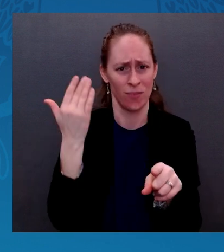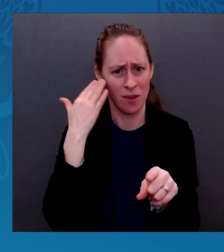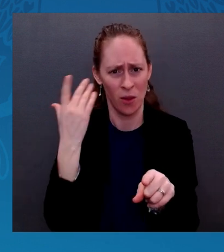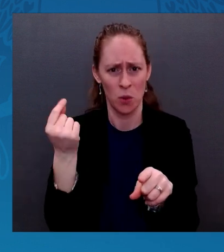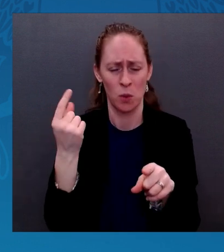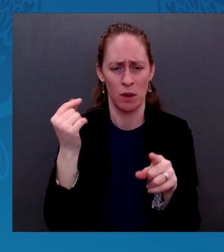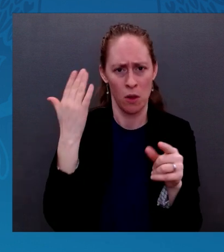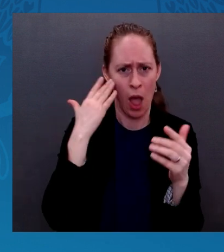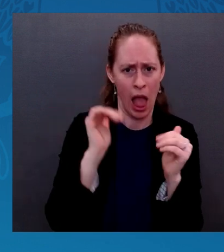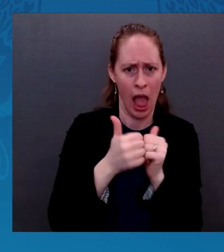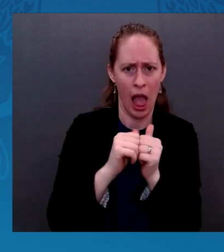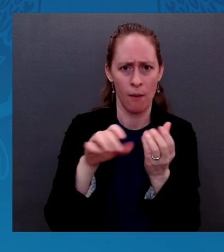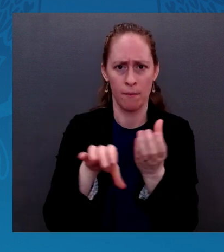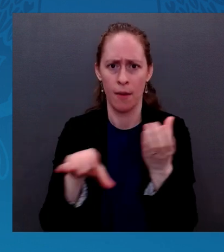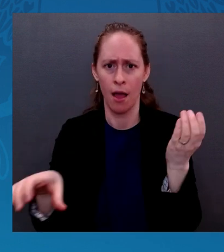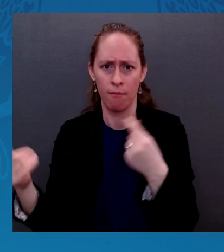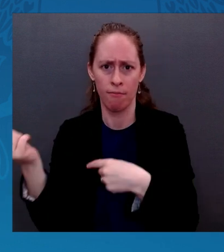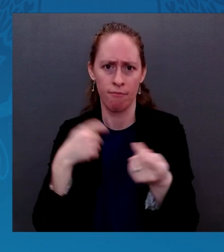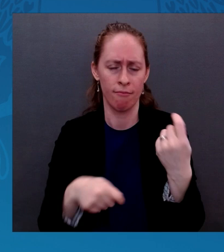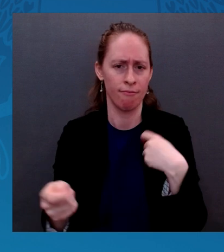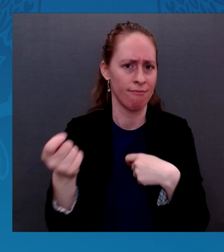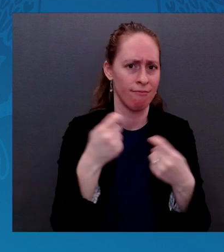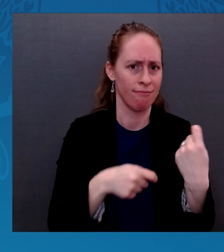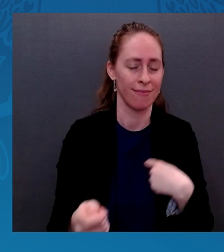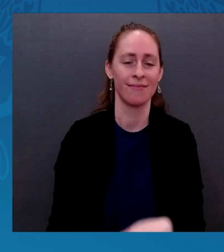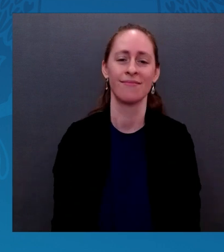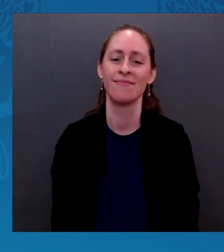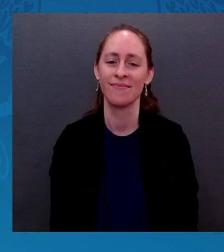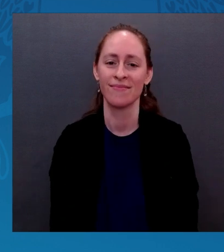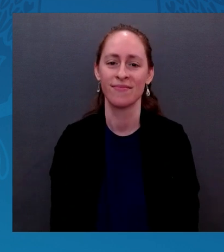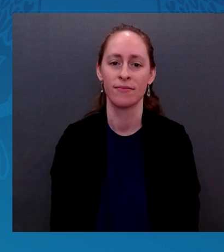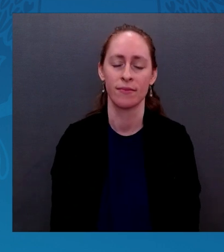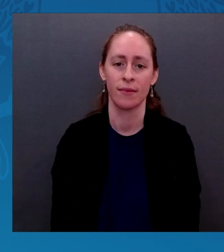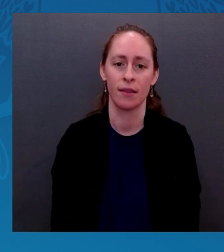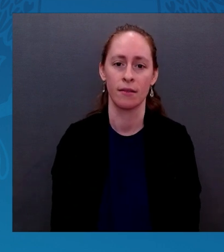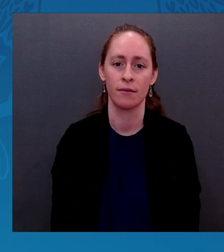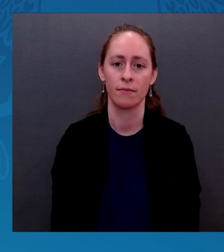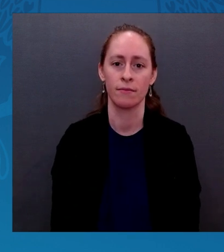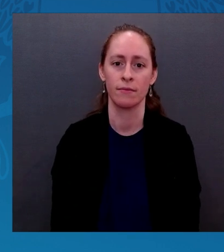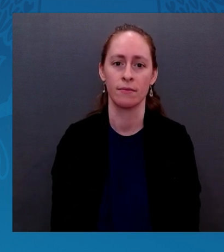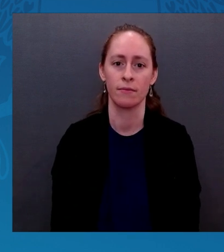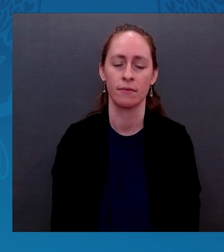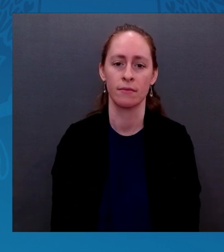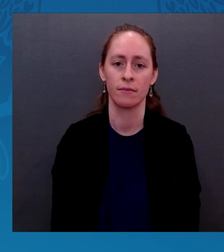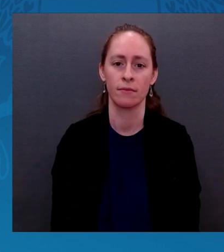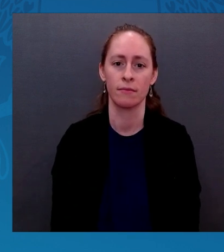Nationally, it's also about jobs, development and to get the jobs done, it means investment in job training.